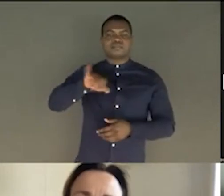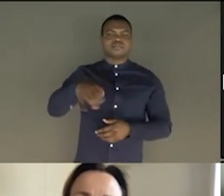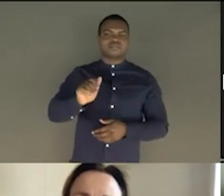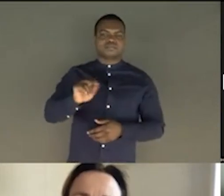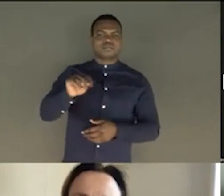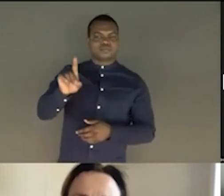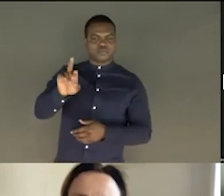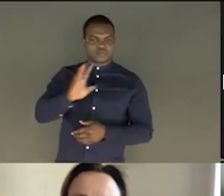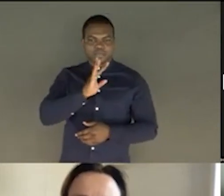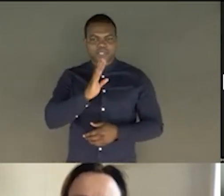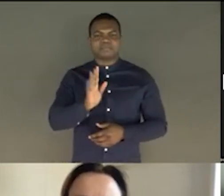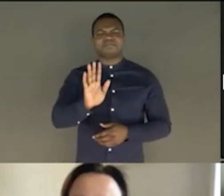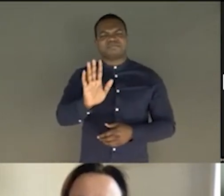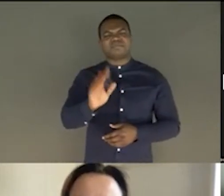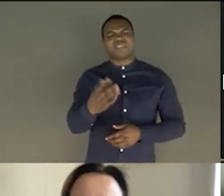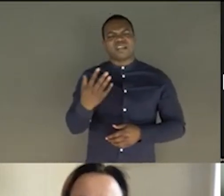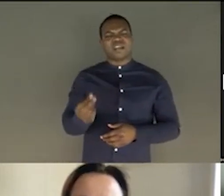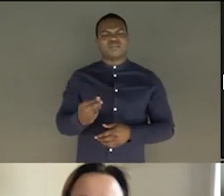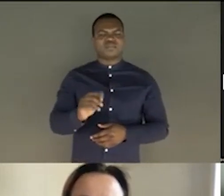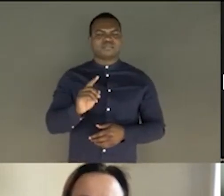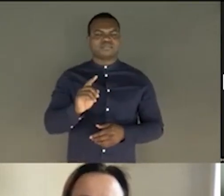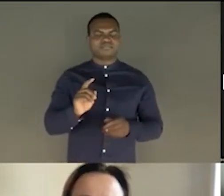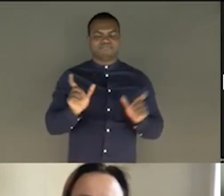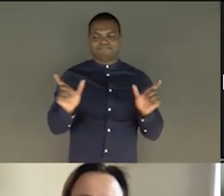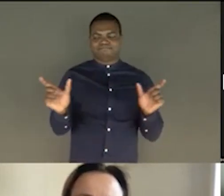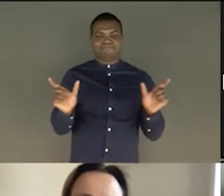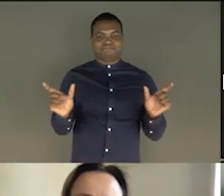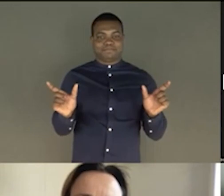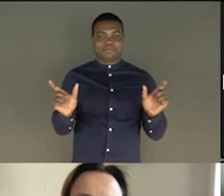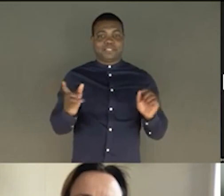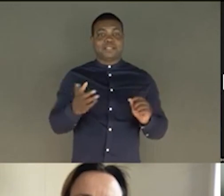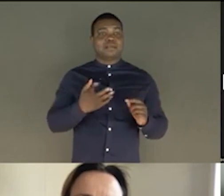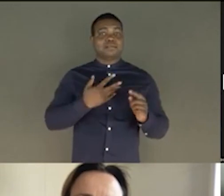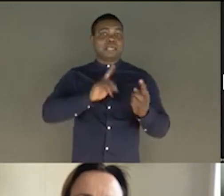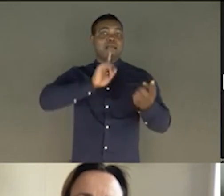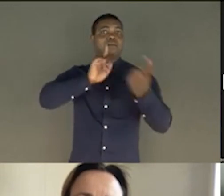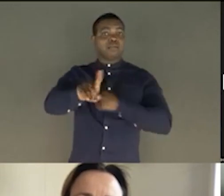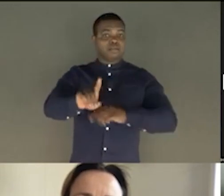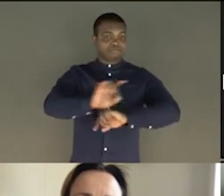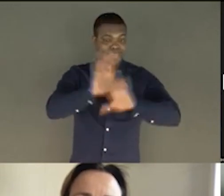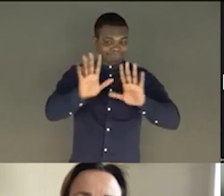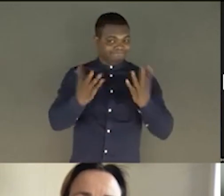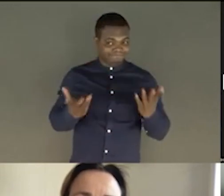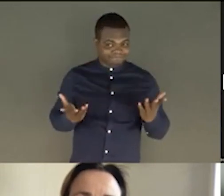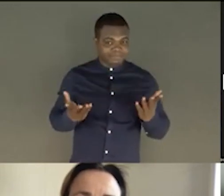the Commission was deciding whether to legislate on accessibility or not.